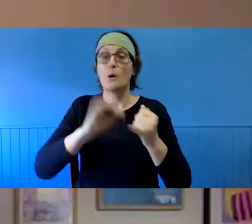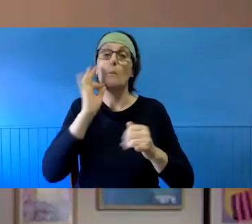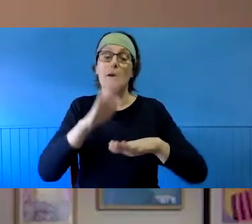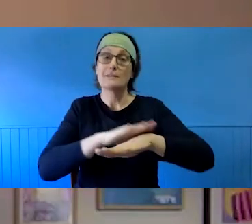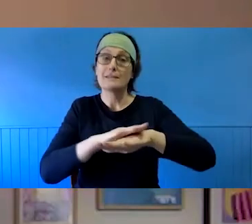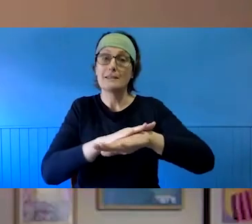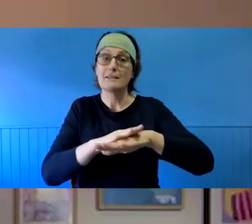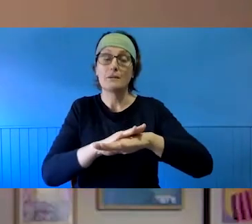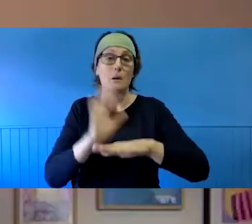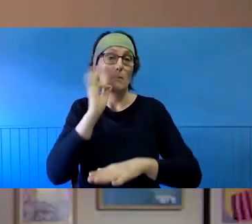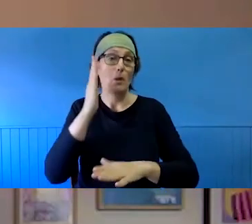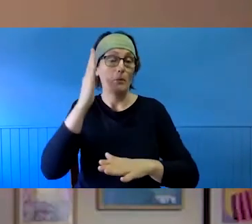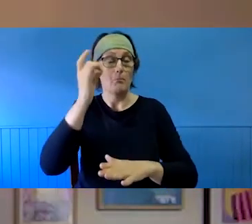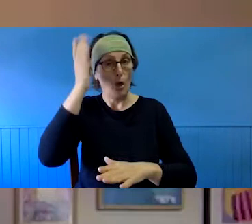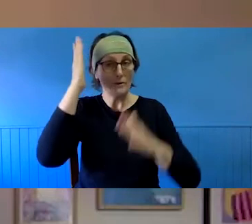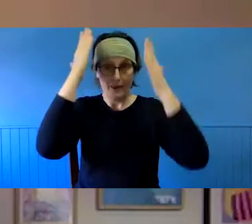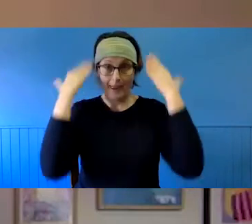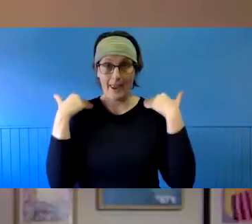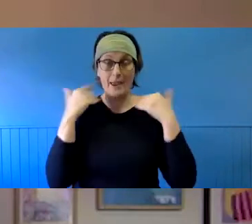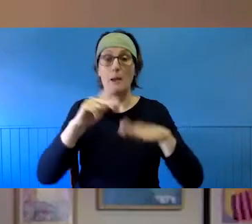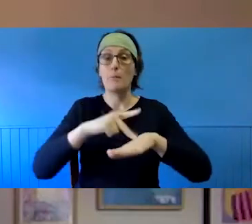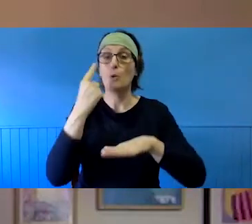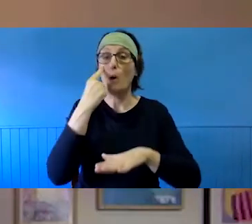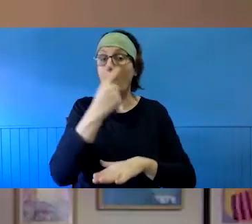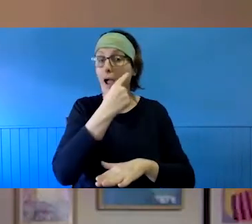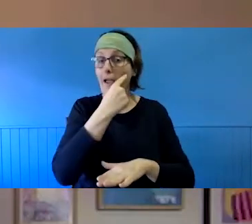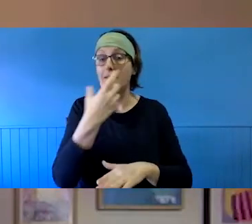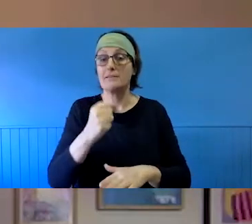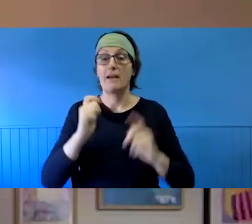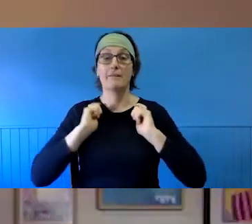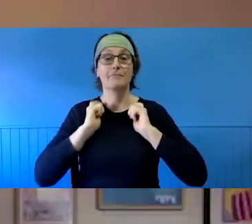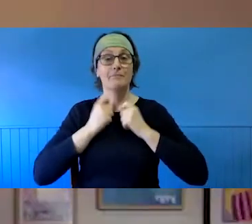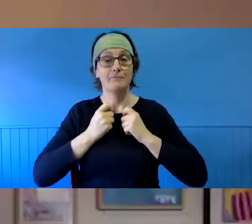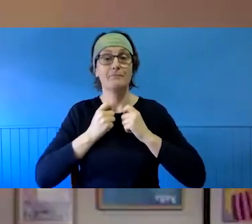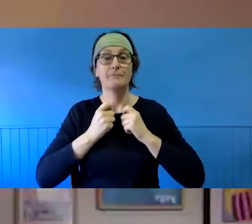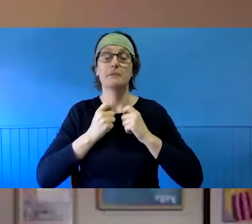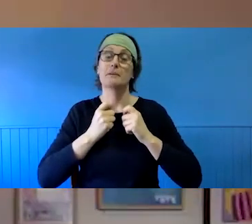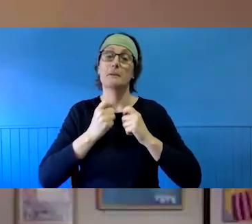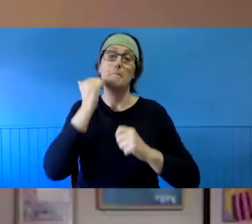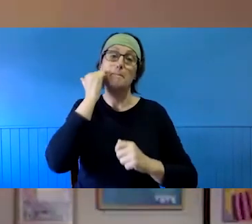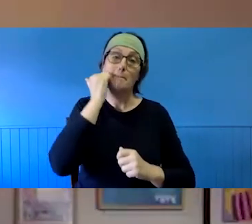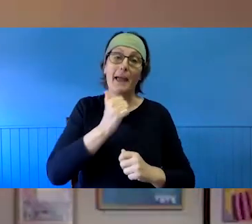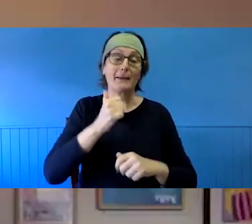blonde hair, blue eyes and today I am wearing a colored pale pink and black spotty dress.